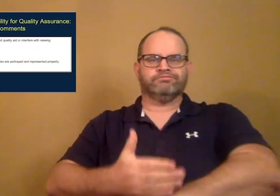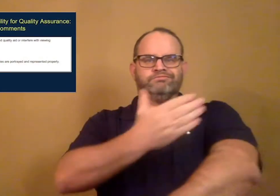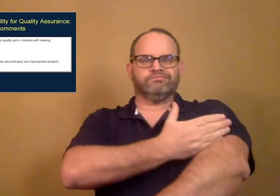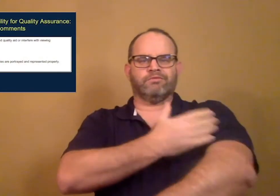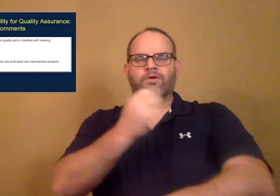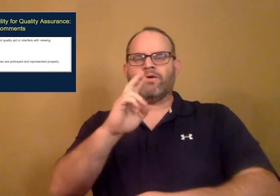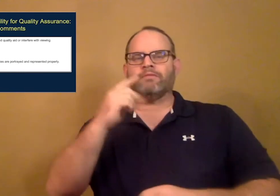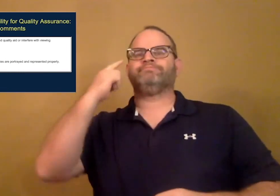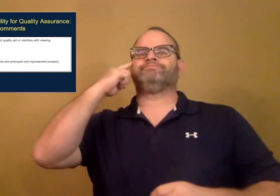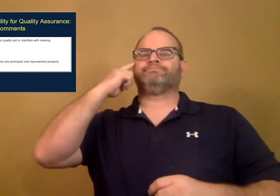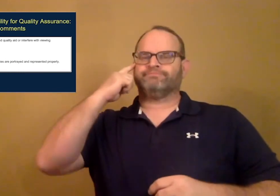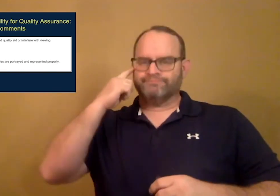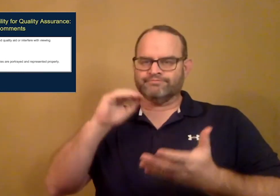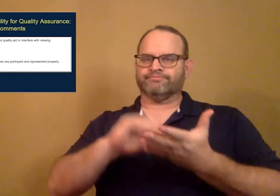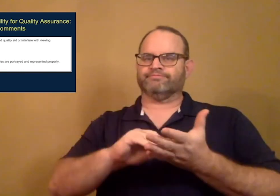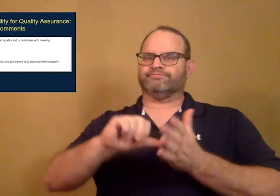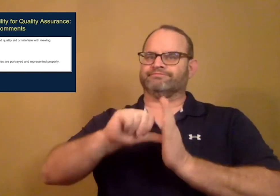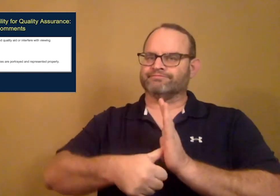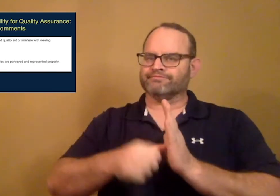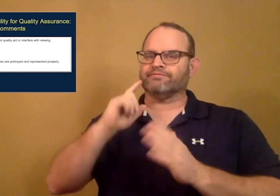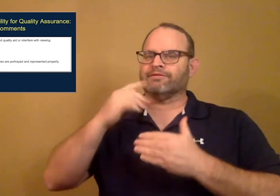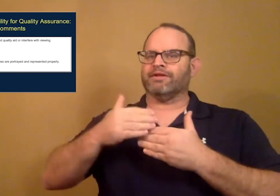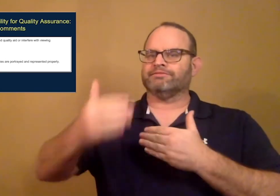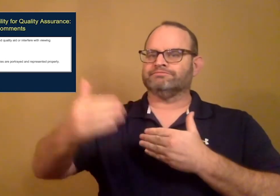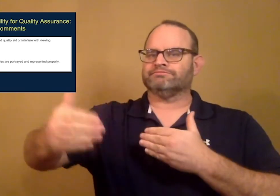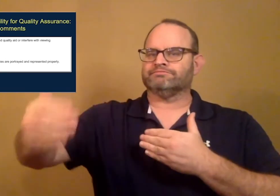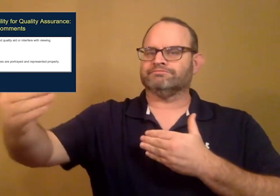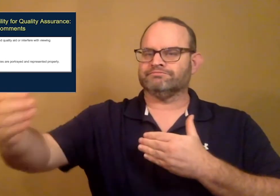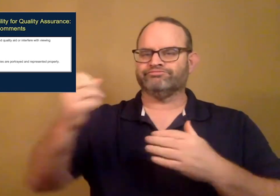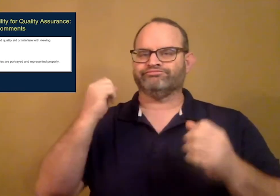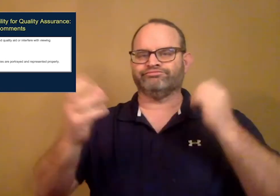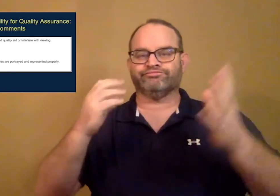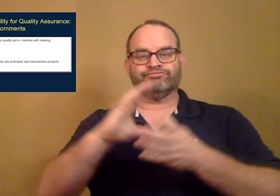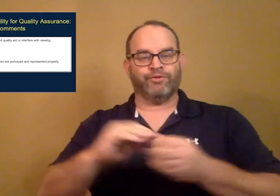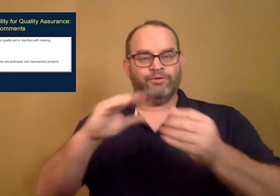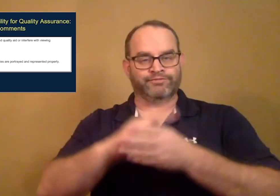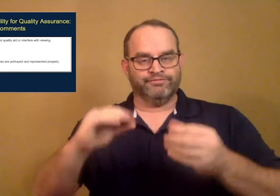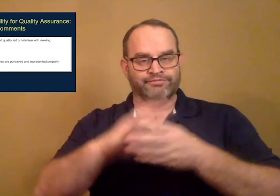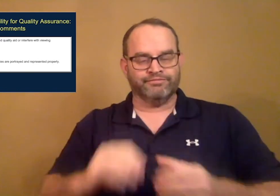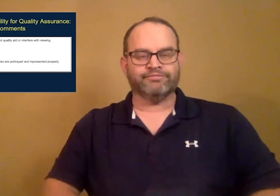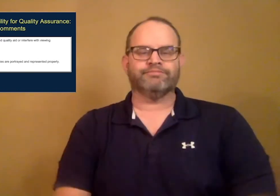Your team can use comments for ideas, such as improvements related to signed language storybook development.